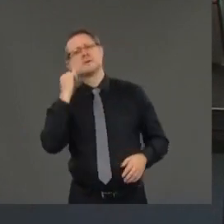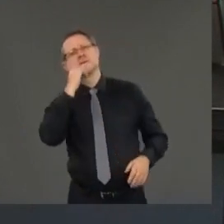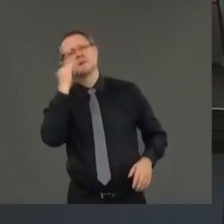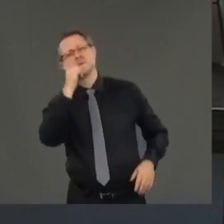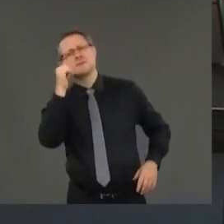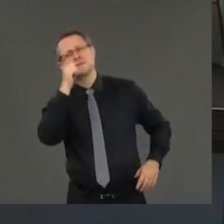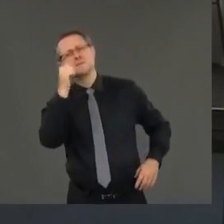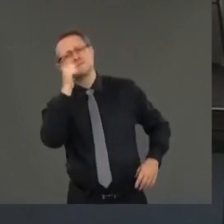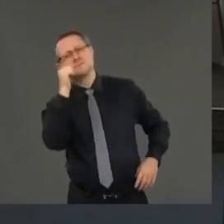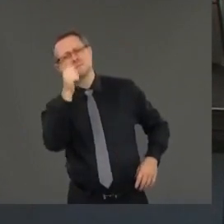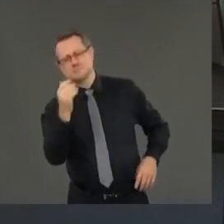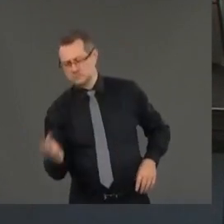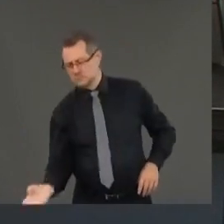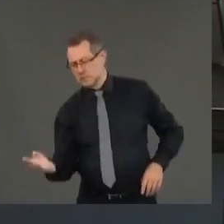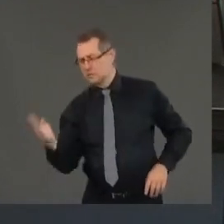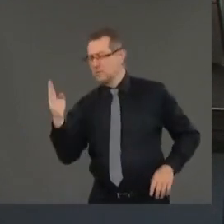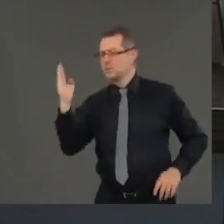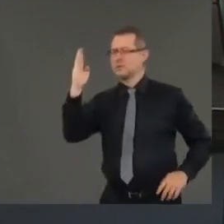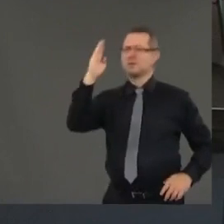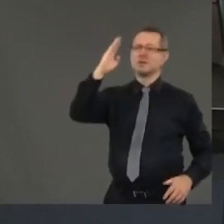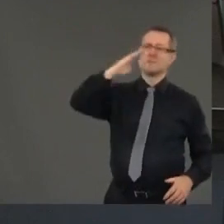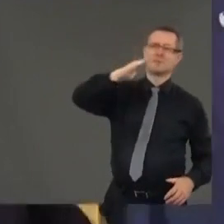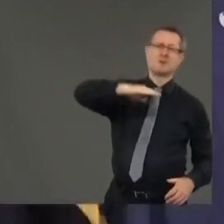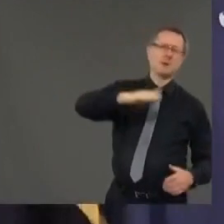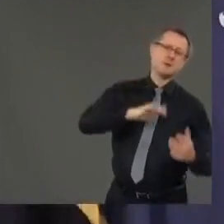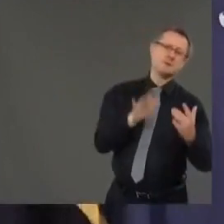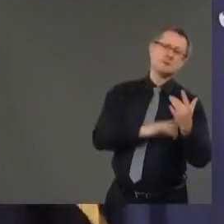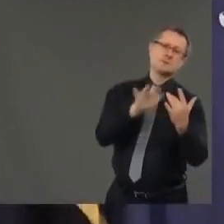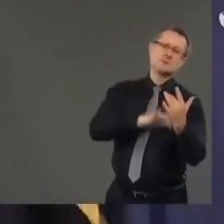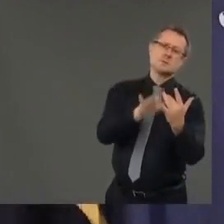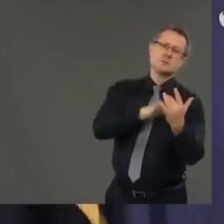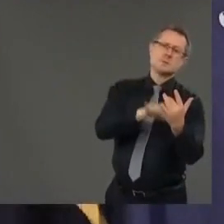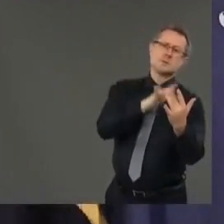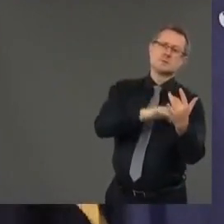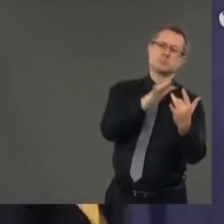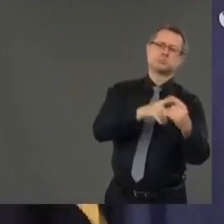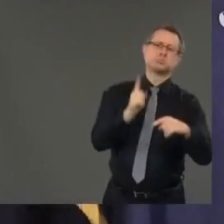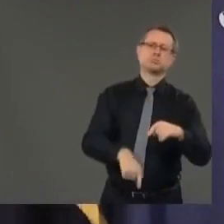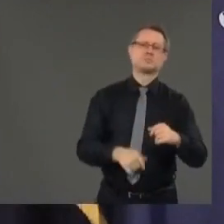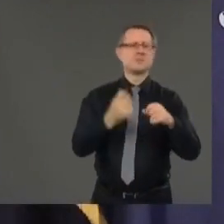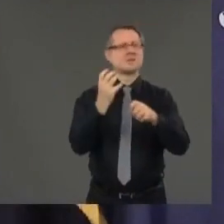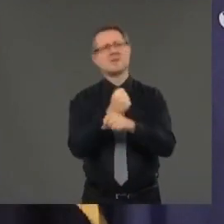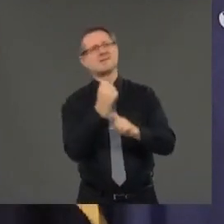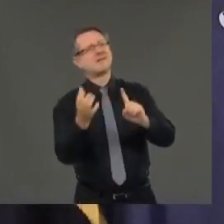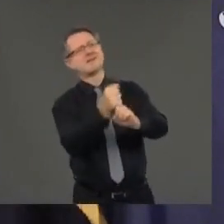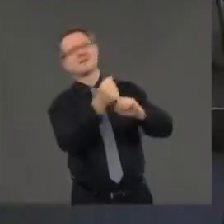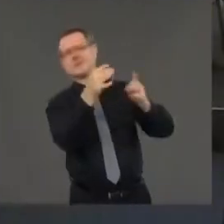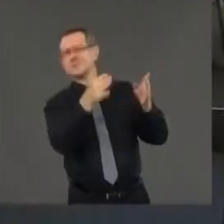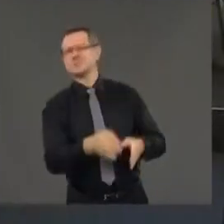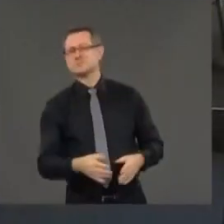SO PEOPLE WHO ARE DIALING THEIR PHONE ALL DAY, EVERY DAY,